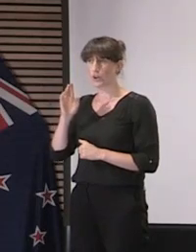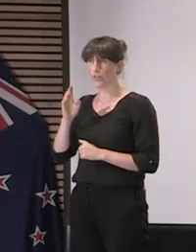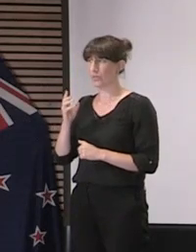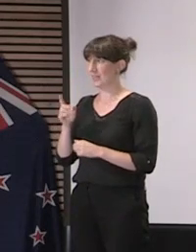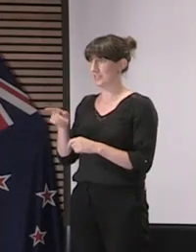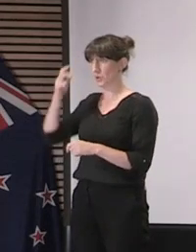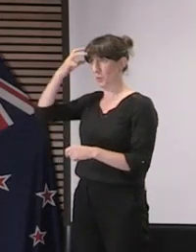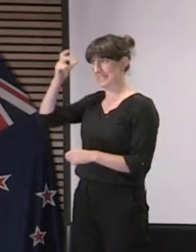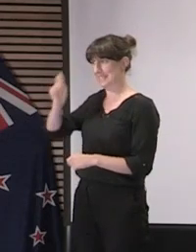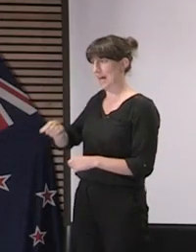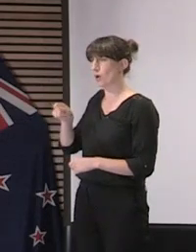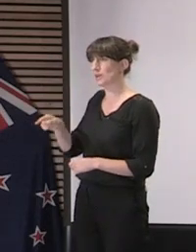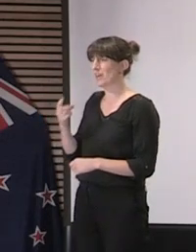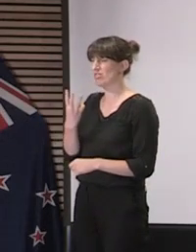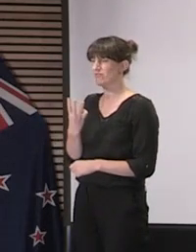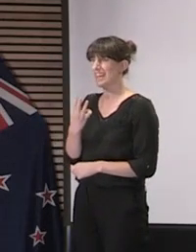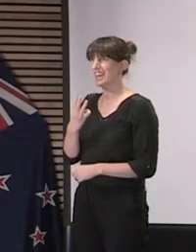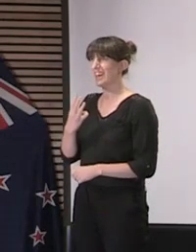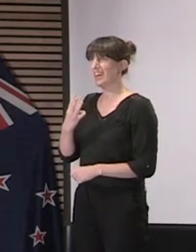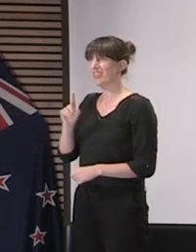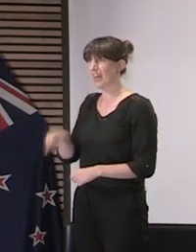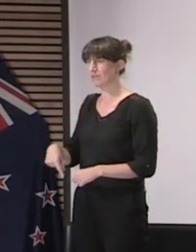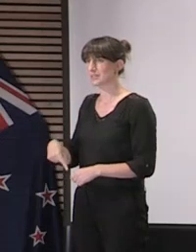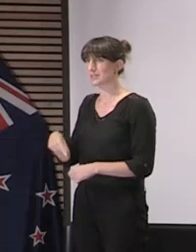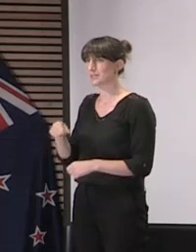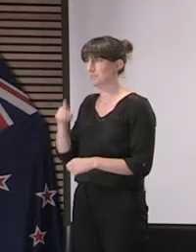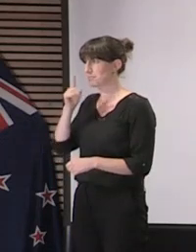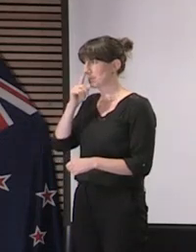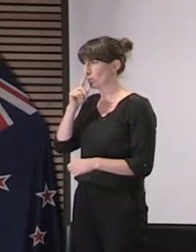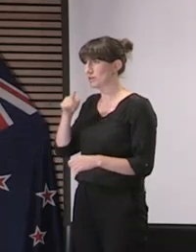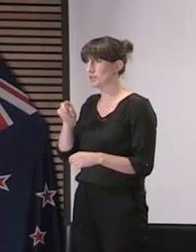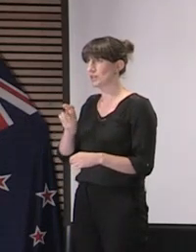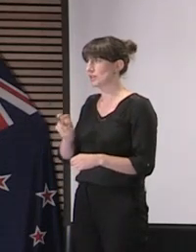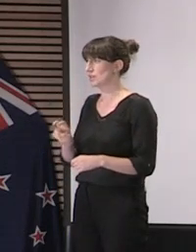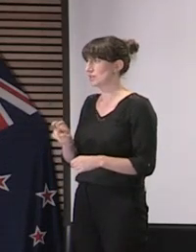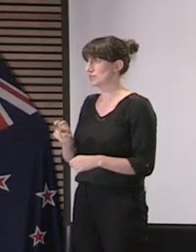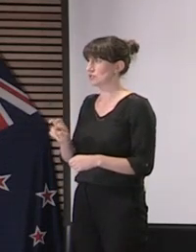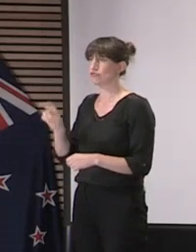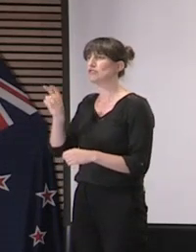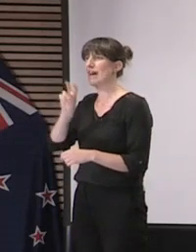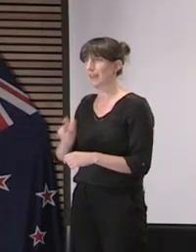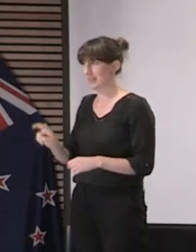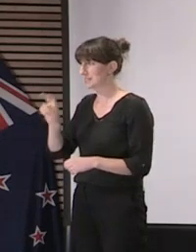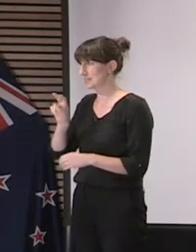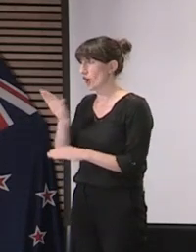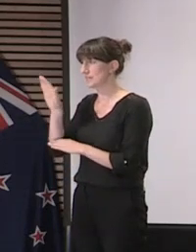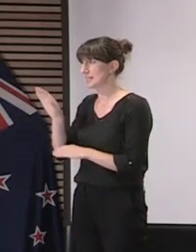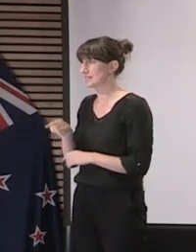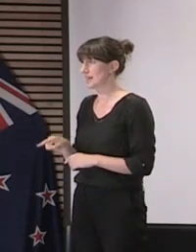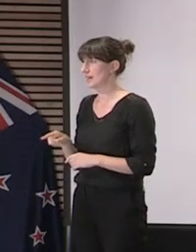today that maybe as many as 3,000 travelling workers in